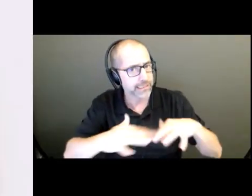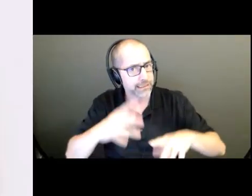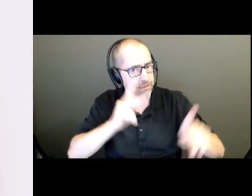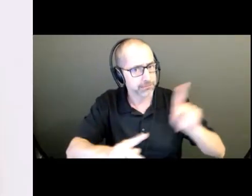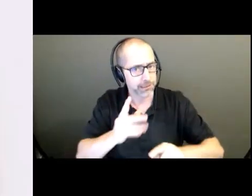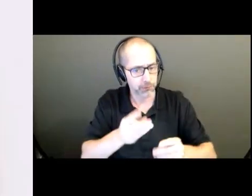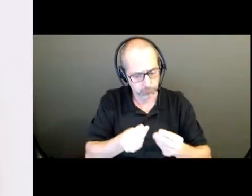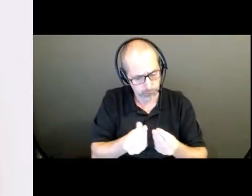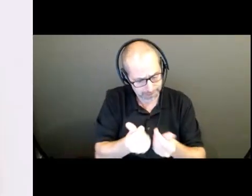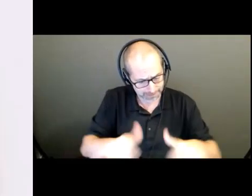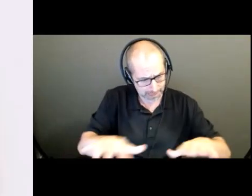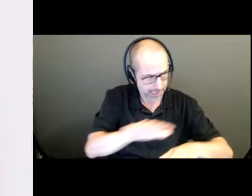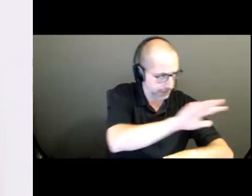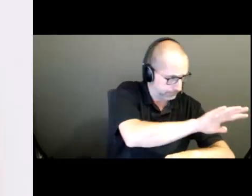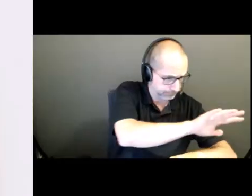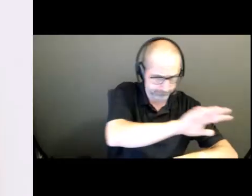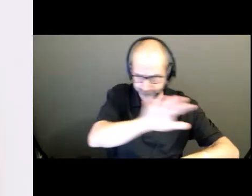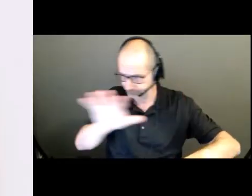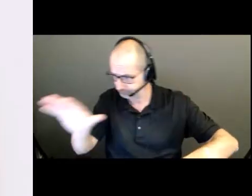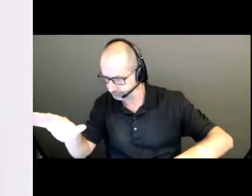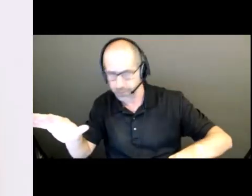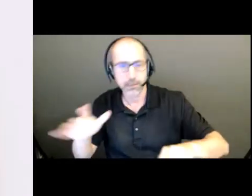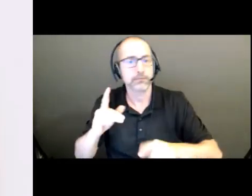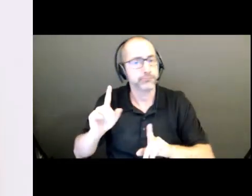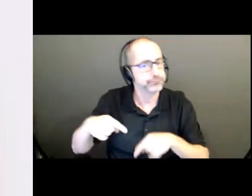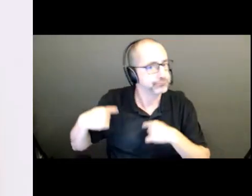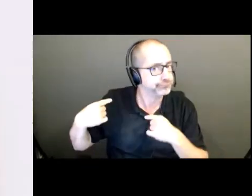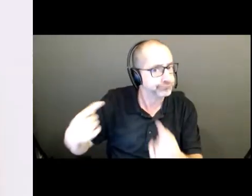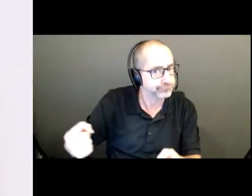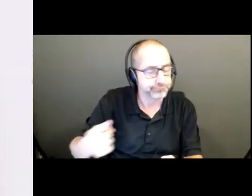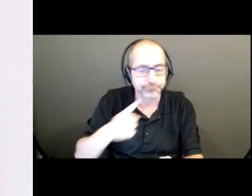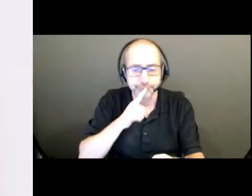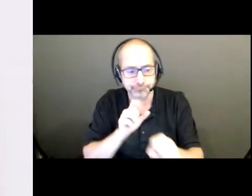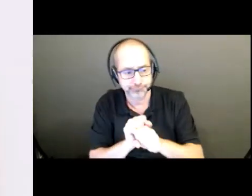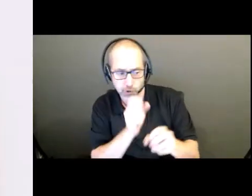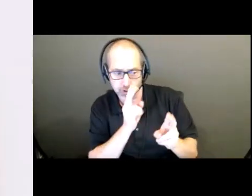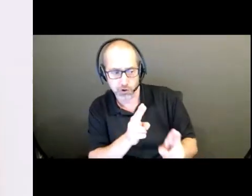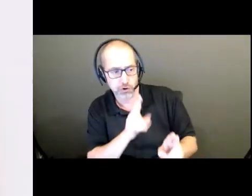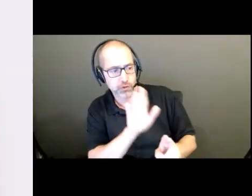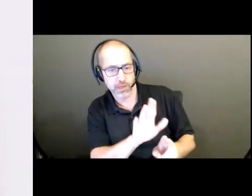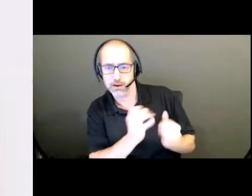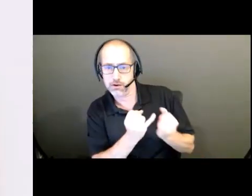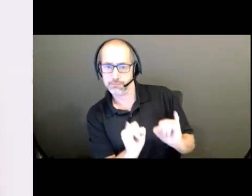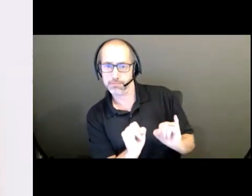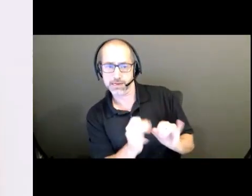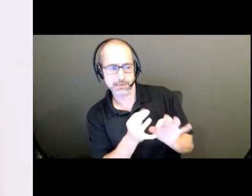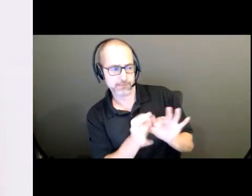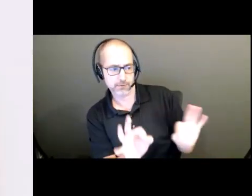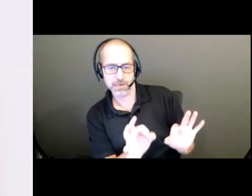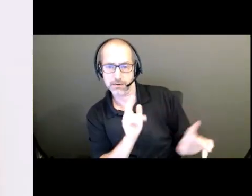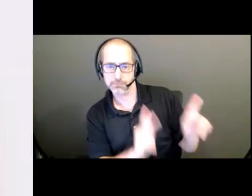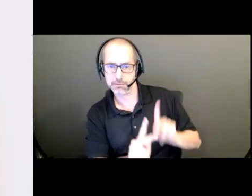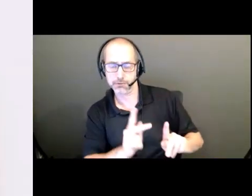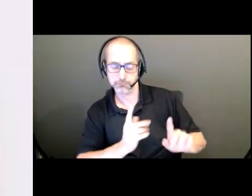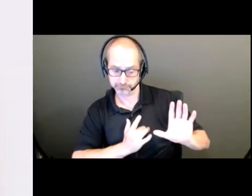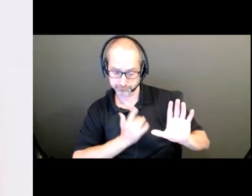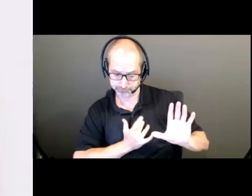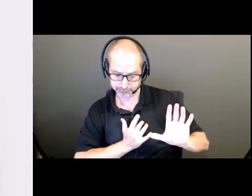It has and will continue to honor the commitments to self-determination and sovereignty we have made to Indigenous Nations and Peoples.